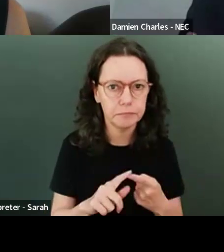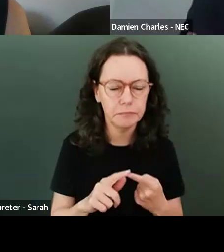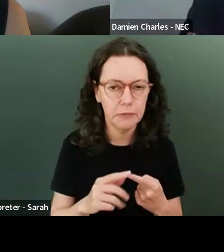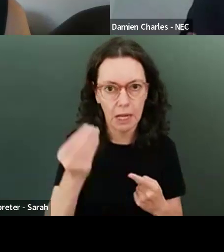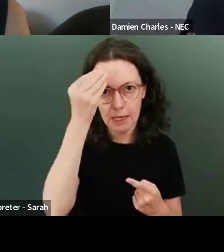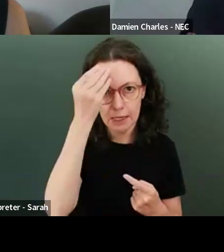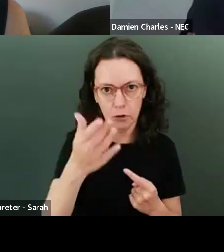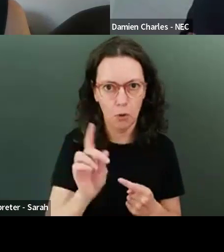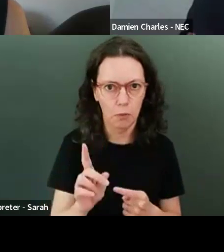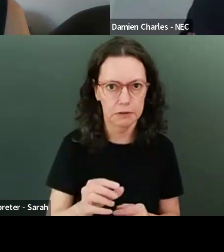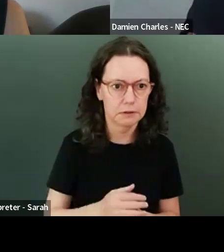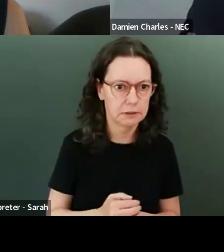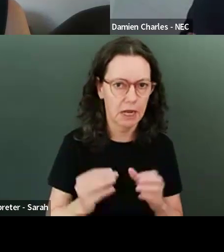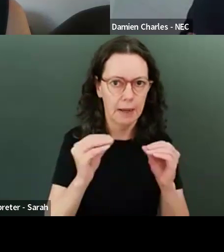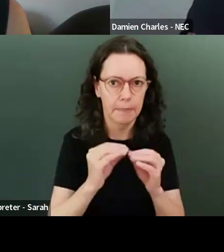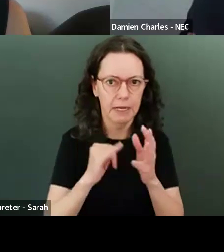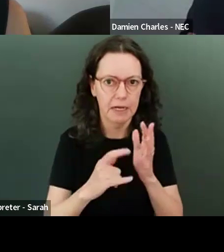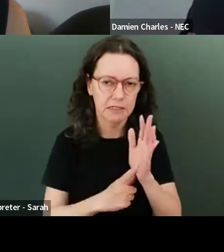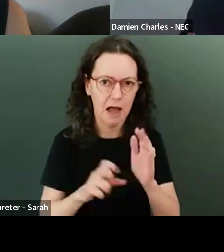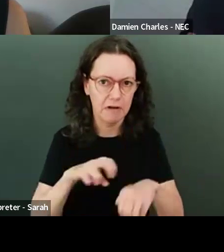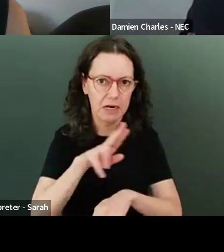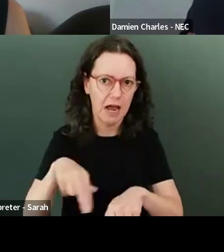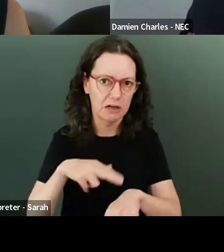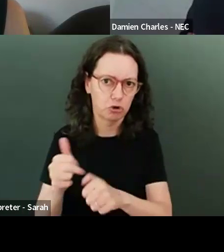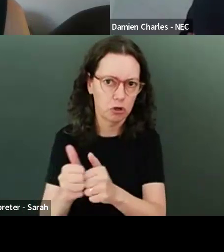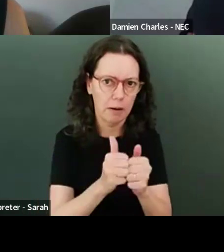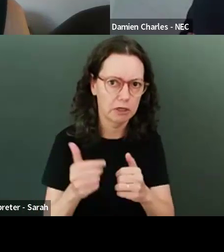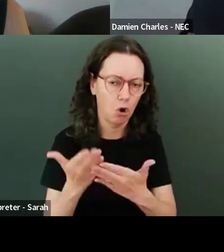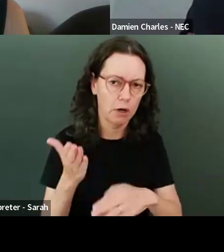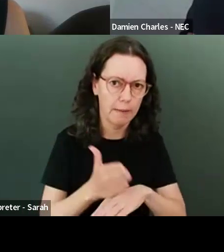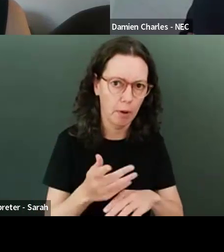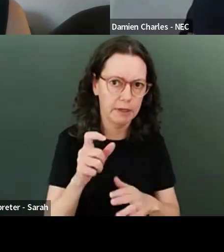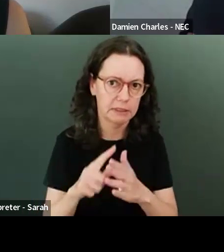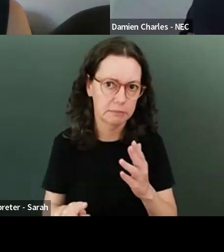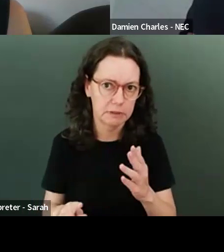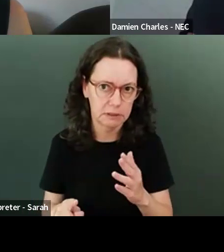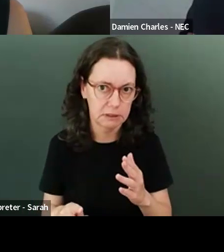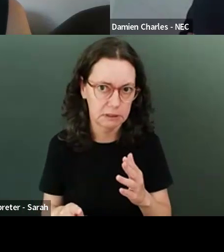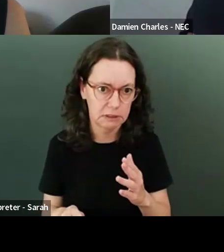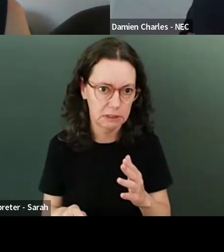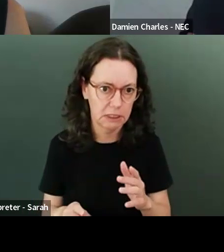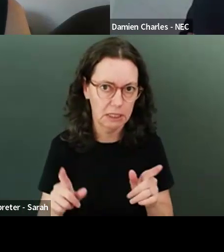BSL has the National Collaboration on